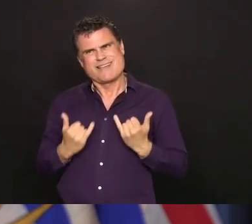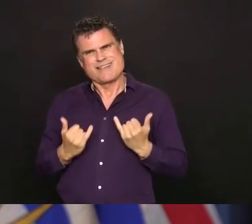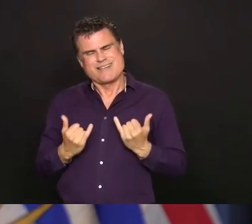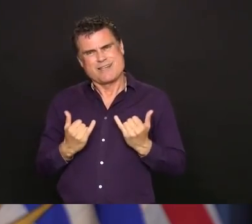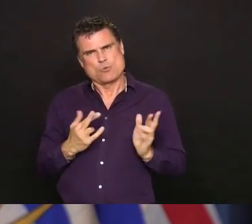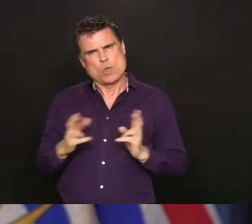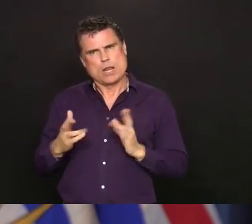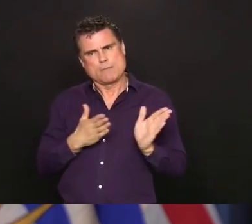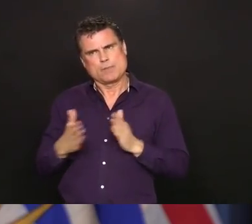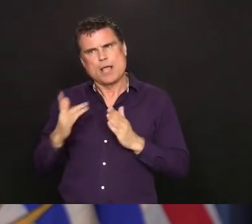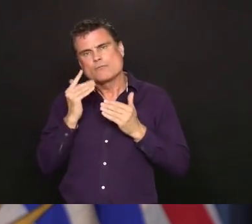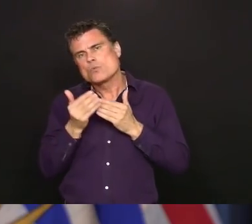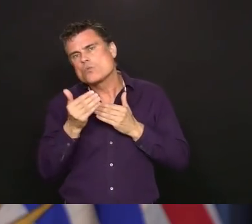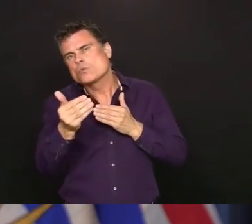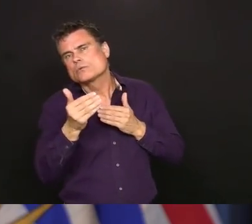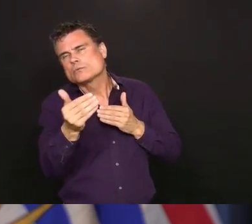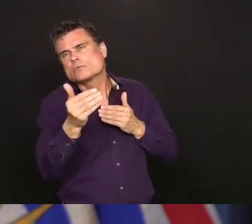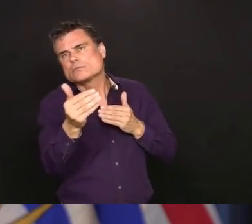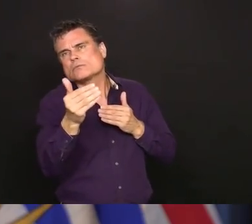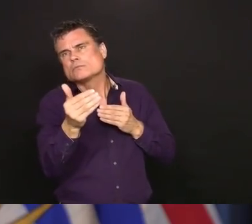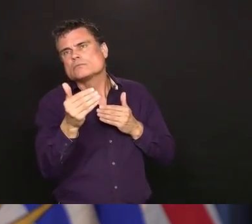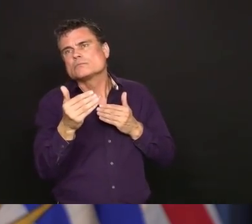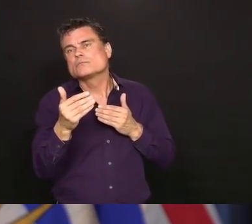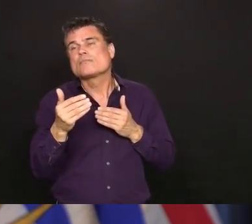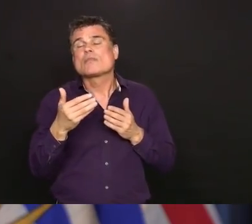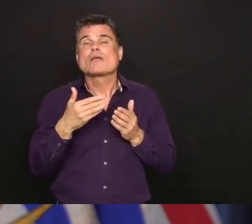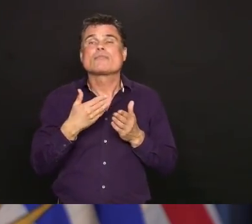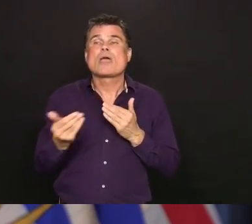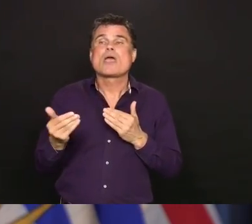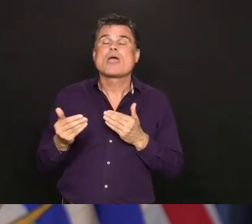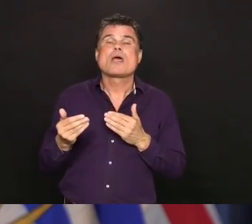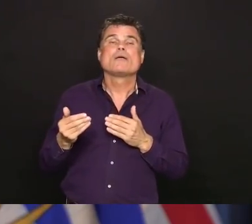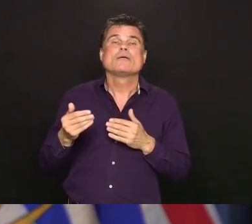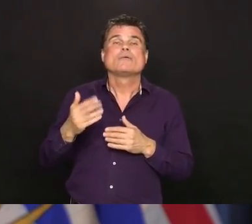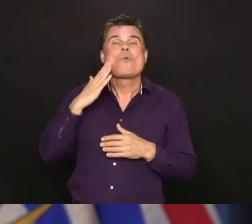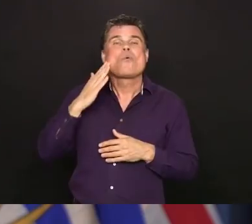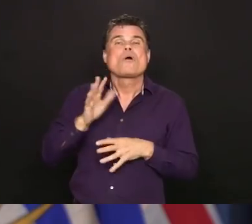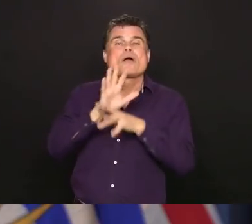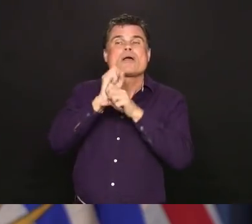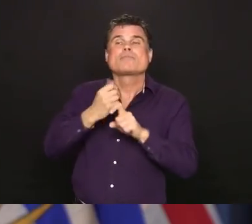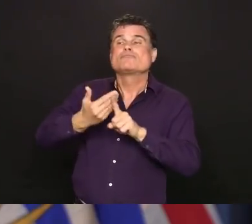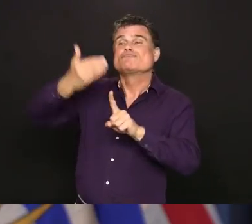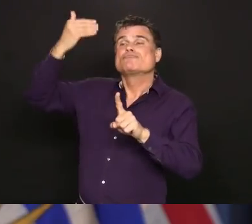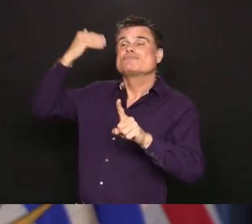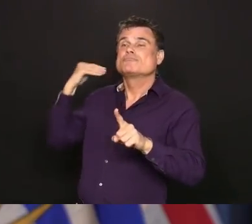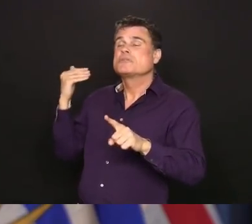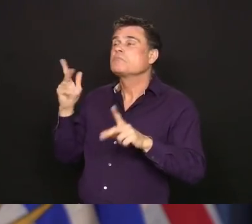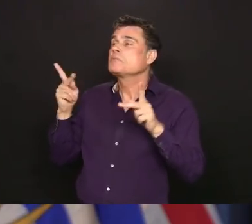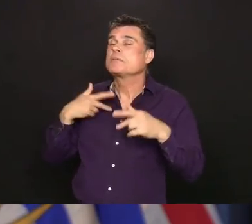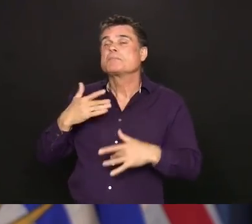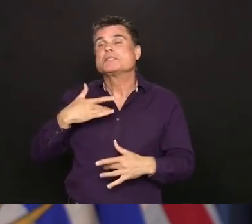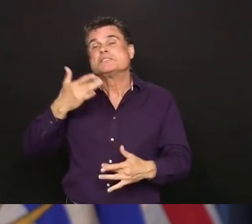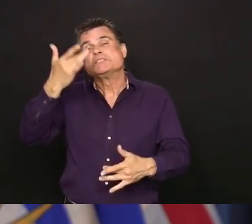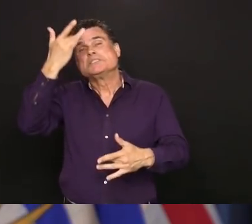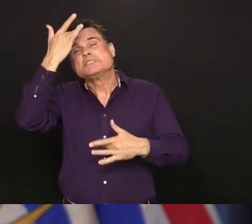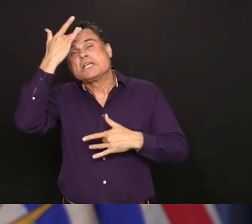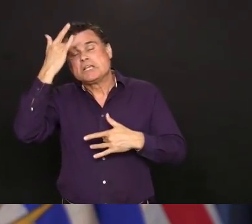So I think those are some really good things to think about. How do I make sure we don't have all the